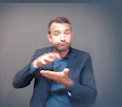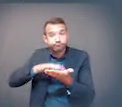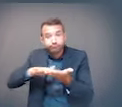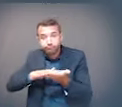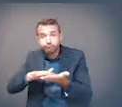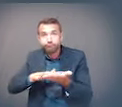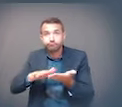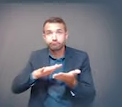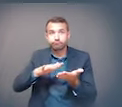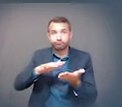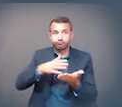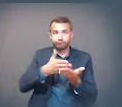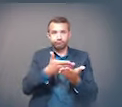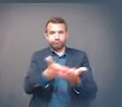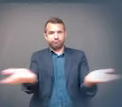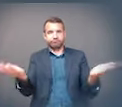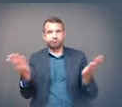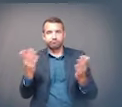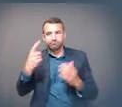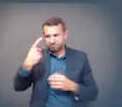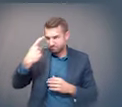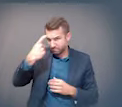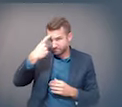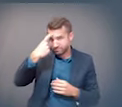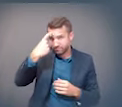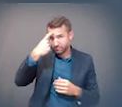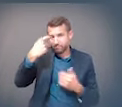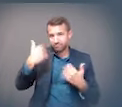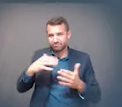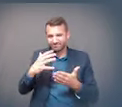This is for the minds that dance in details.